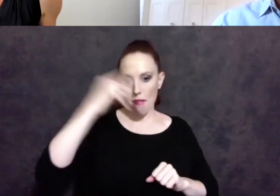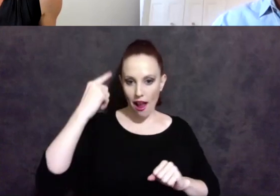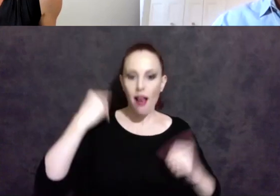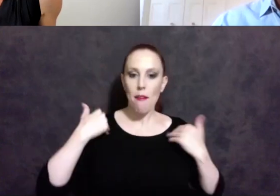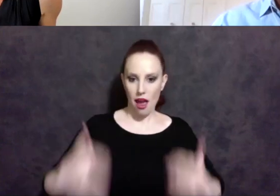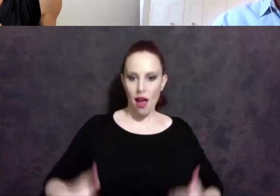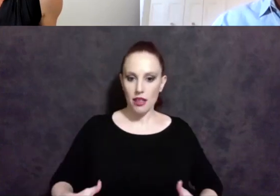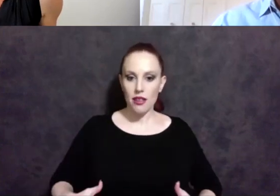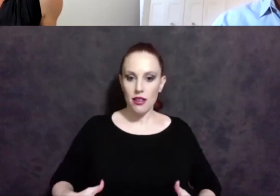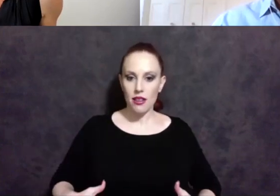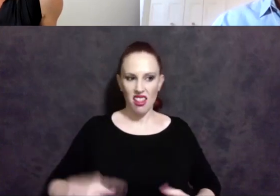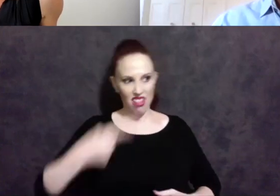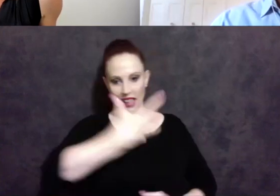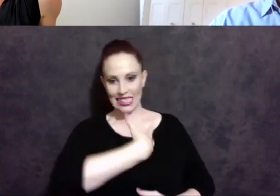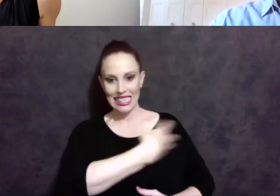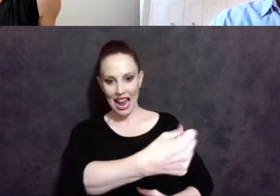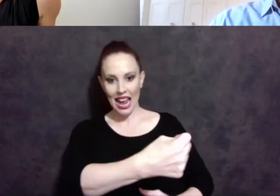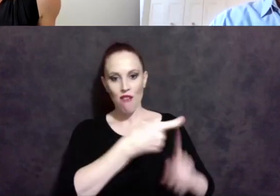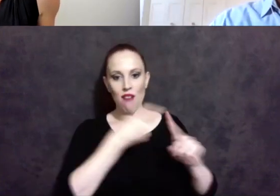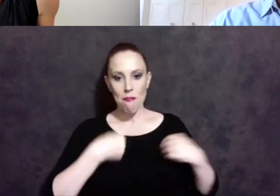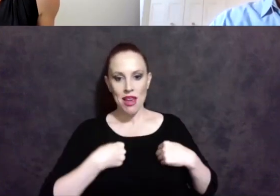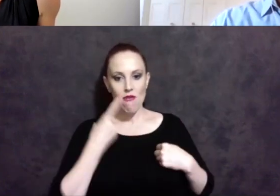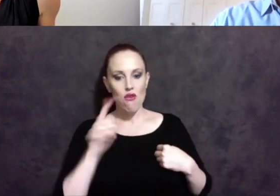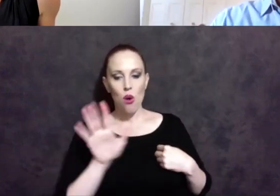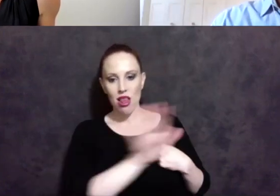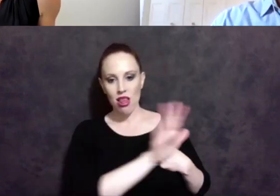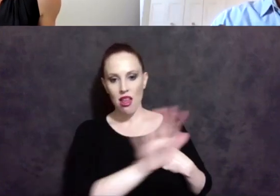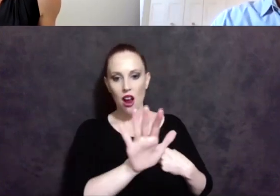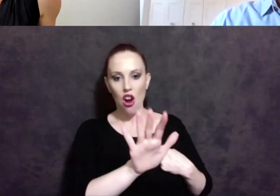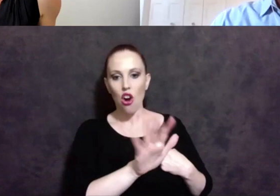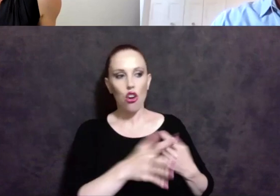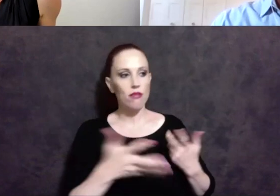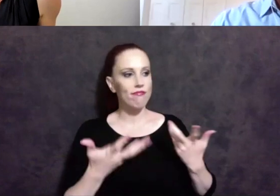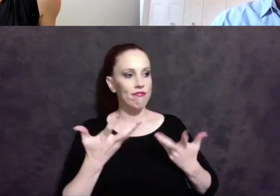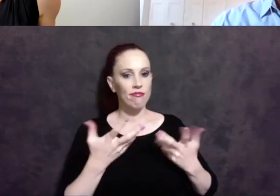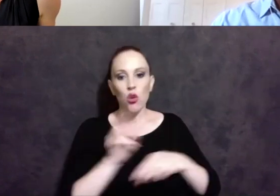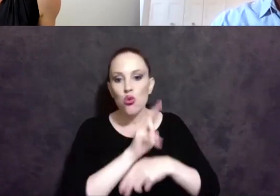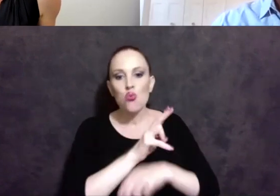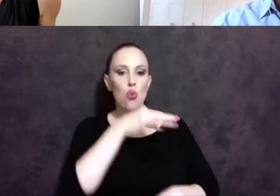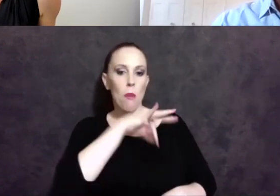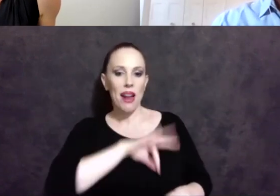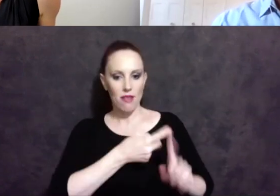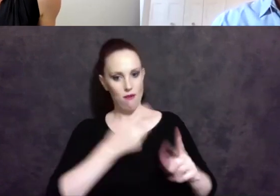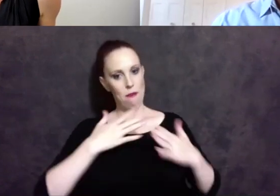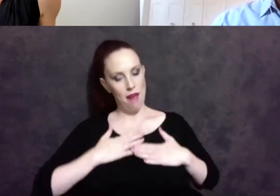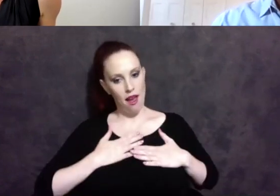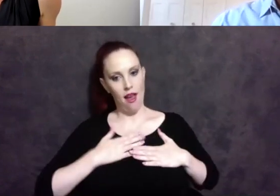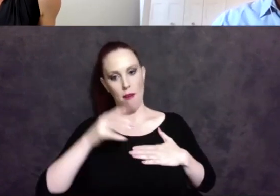has been taken from me for other people to in some ways utilize or benefit from. So my